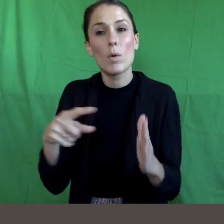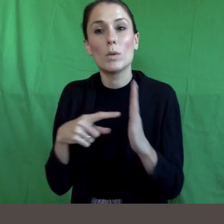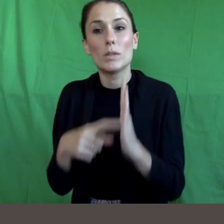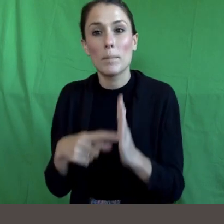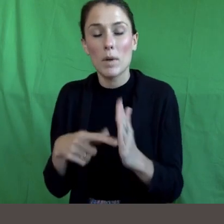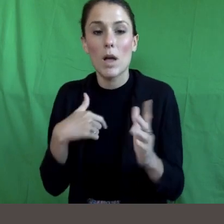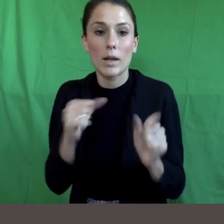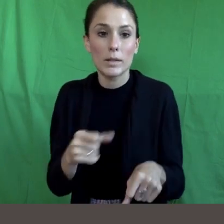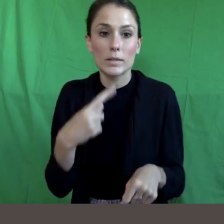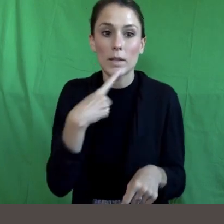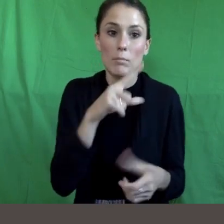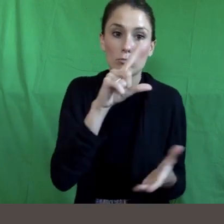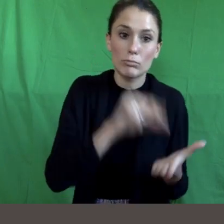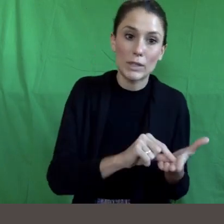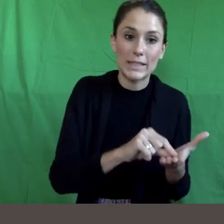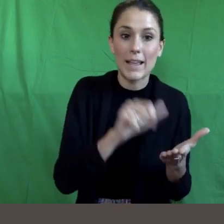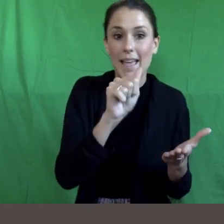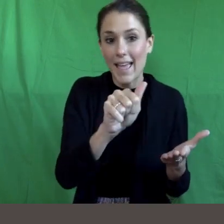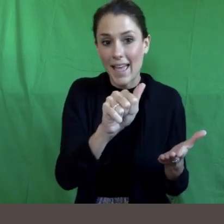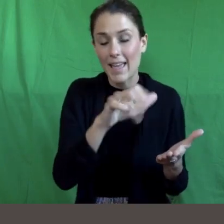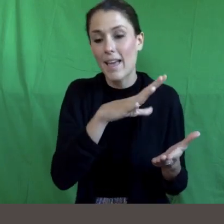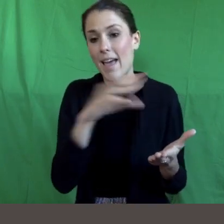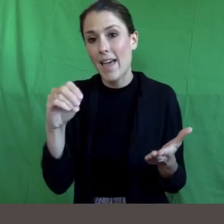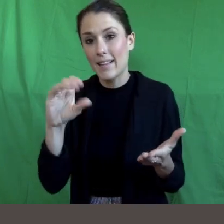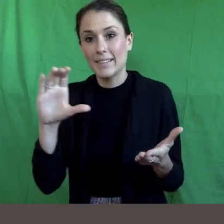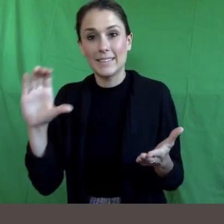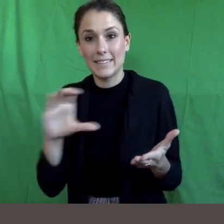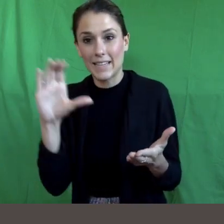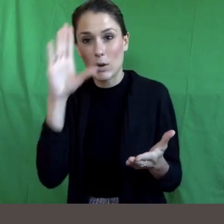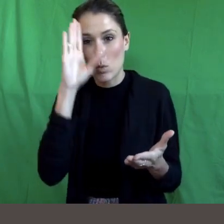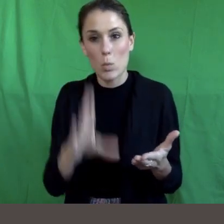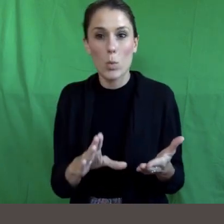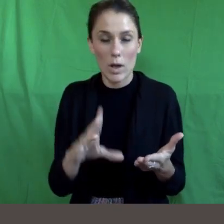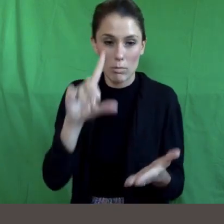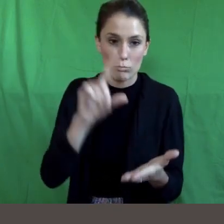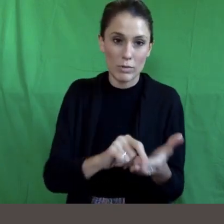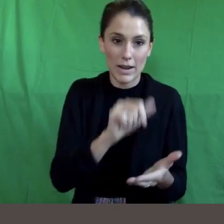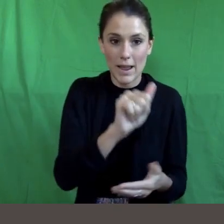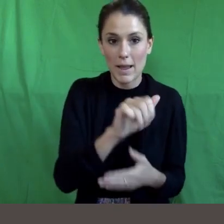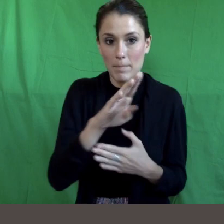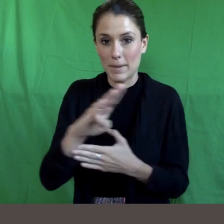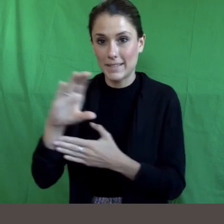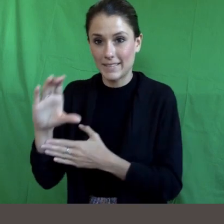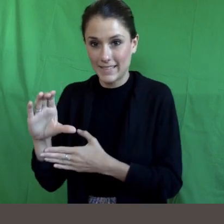I could say something like print, let's say A and C, and this will print ABC as expected.